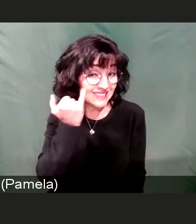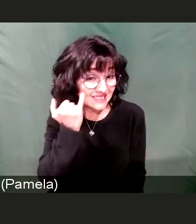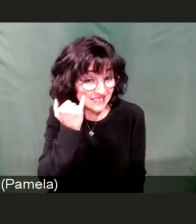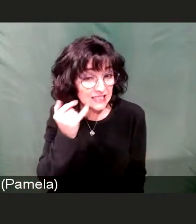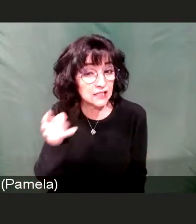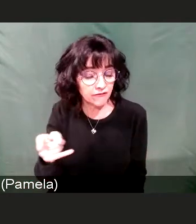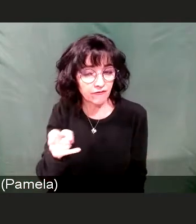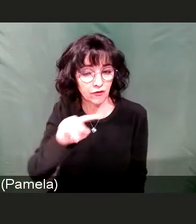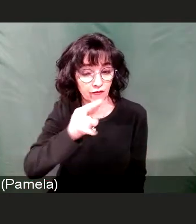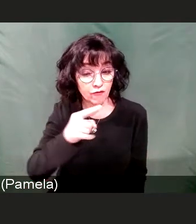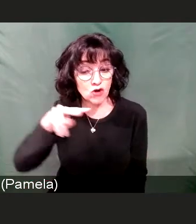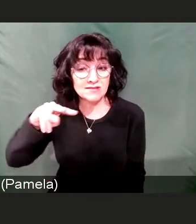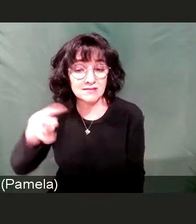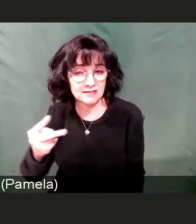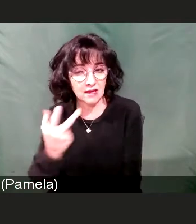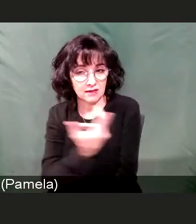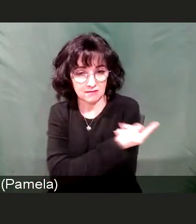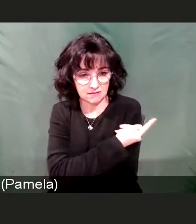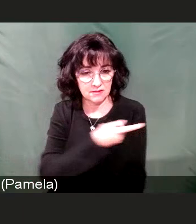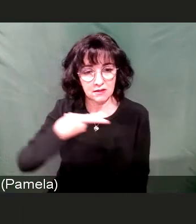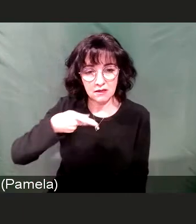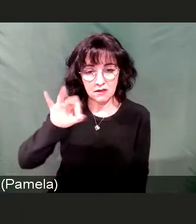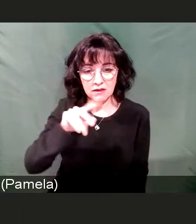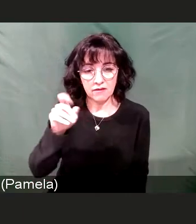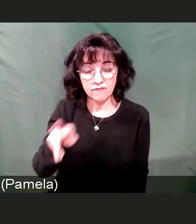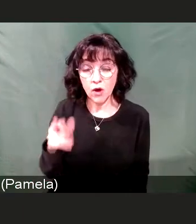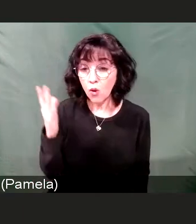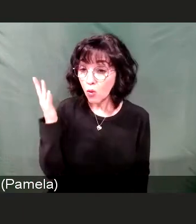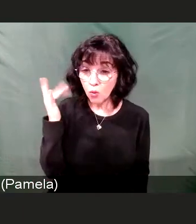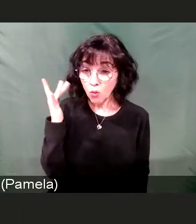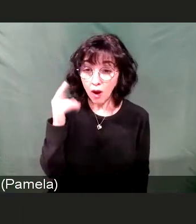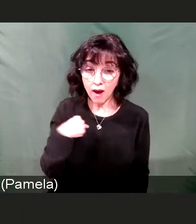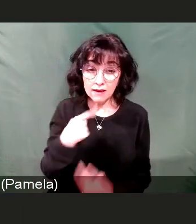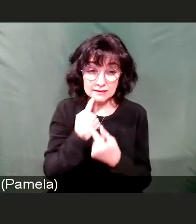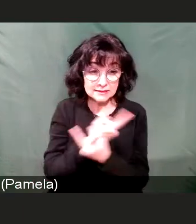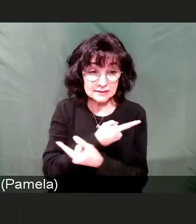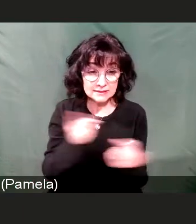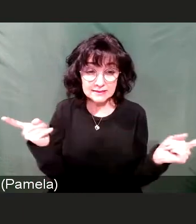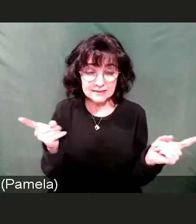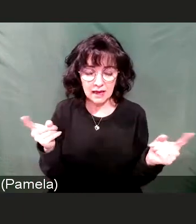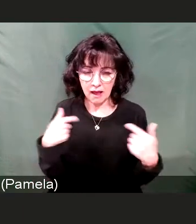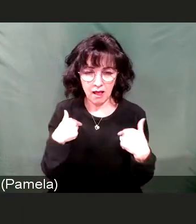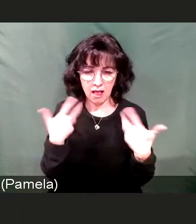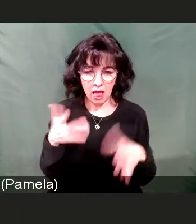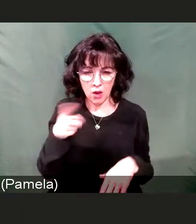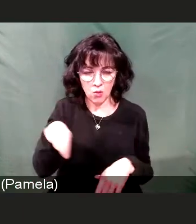Why I pointed that out and why I give you those numbers is not to make your head spin, it's to realize